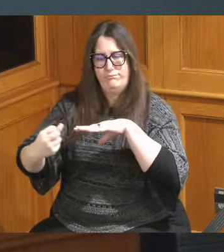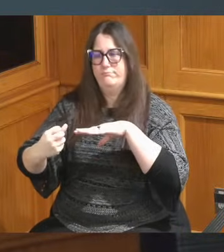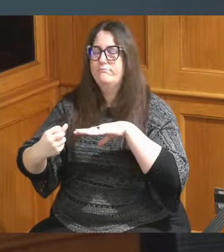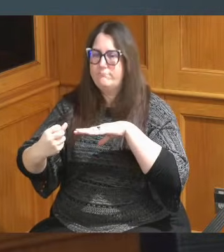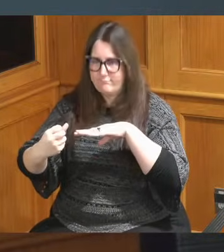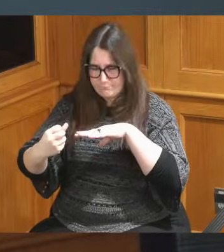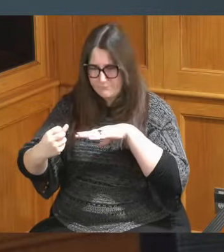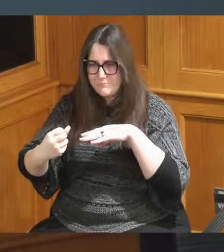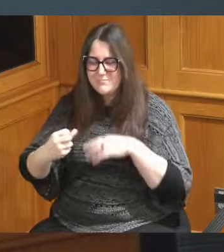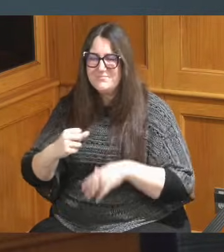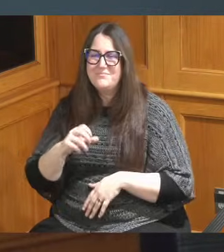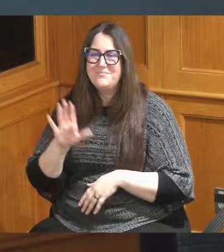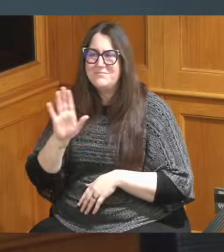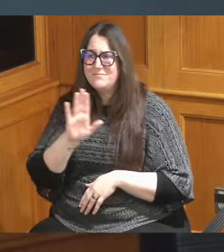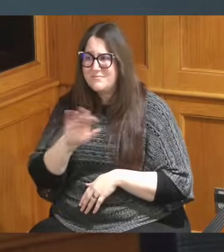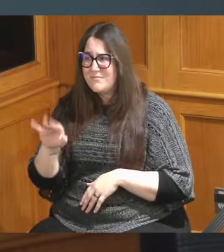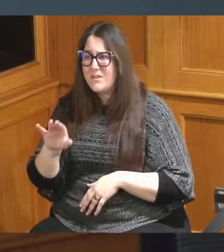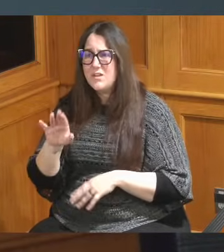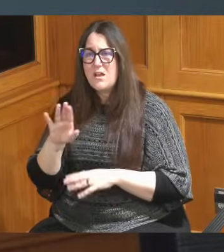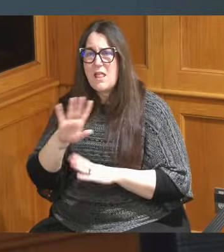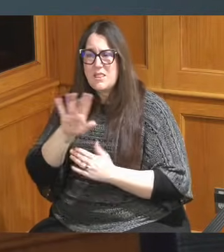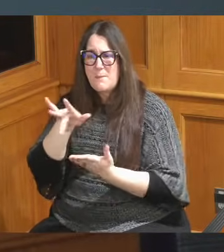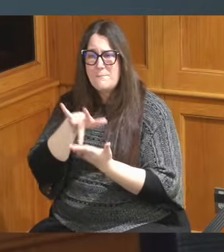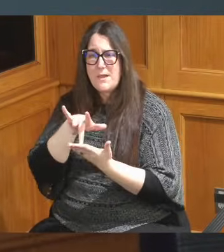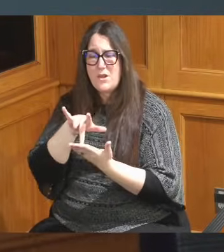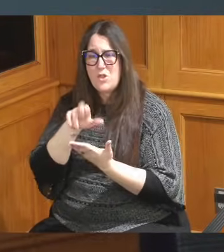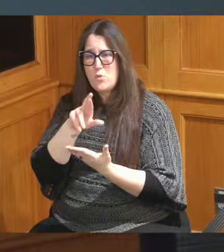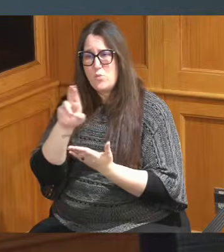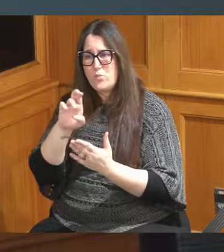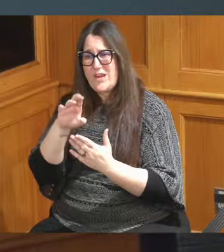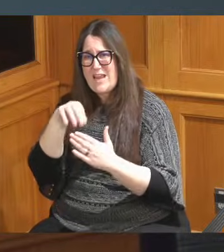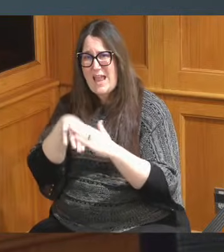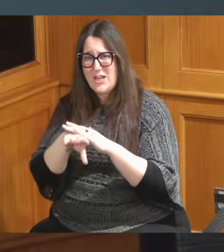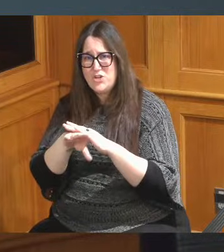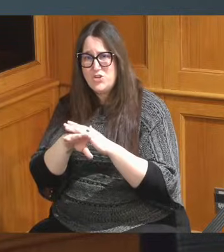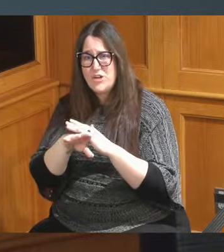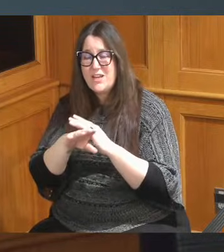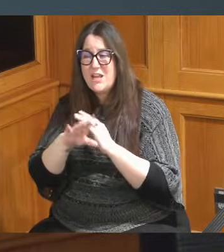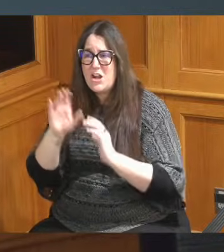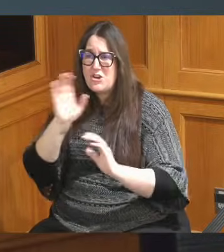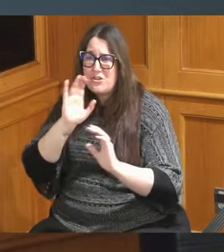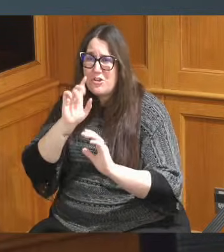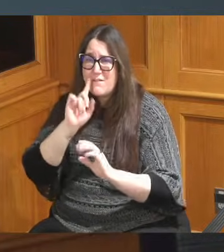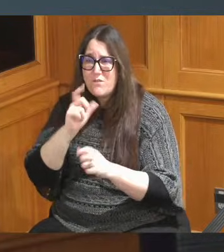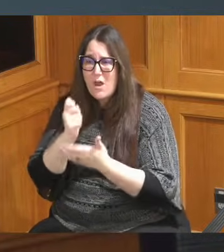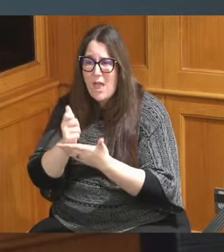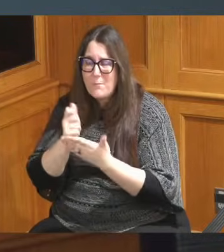in the middle of re-entry and you're looking for some help and she doesn't do it alone. I'm